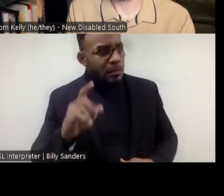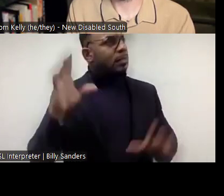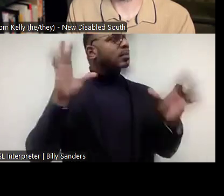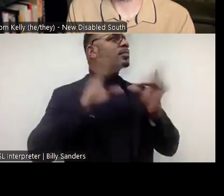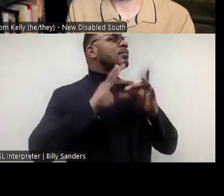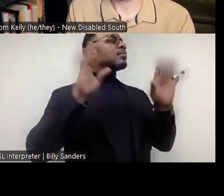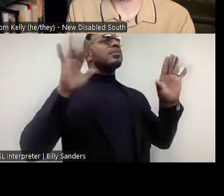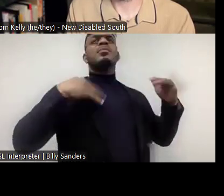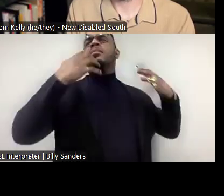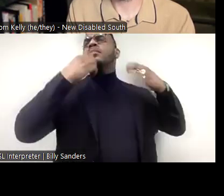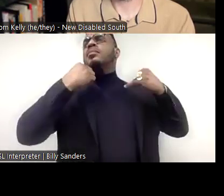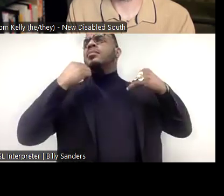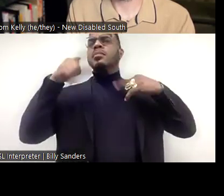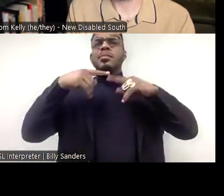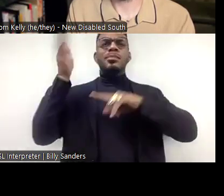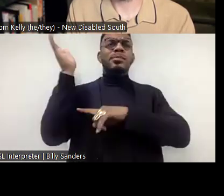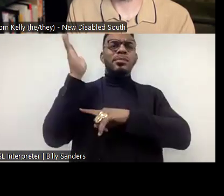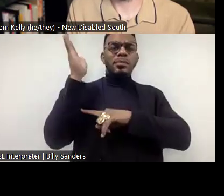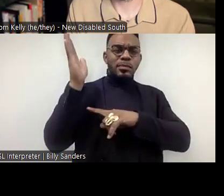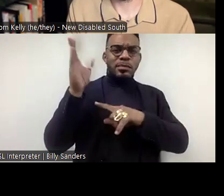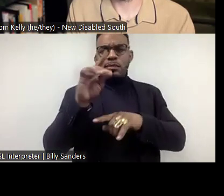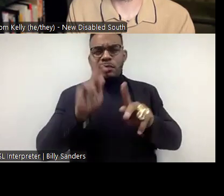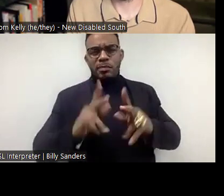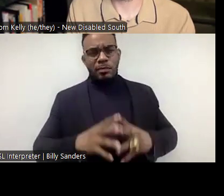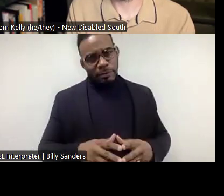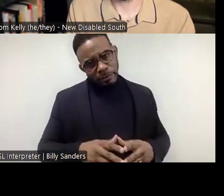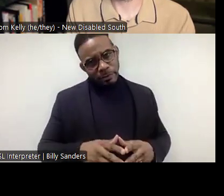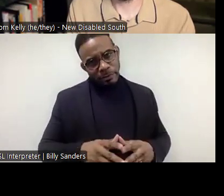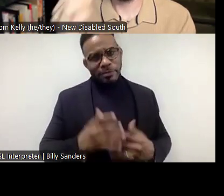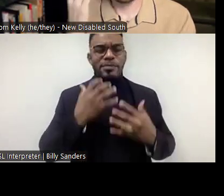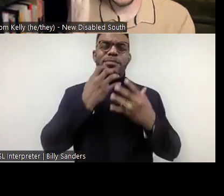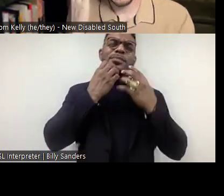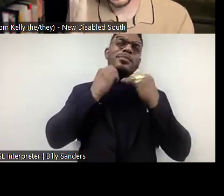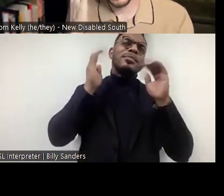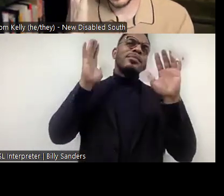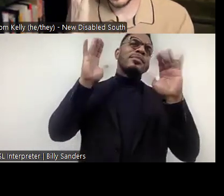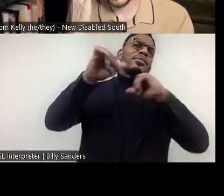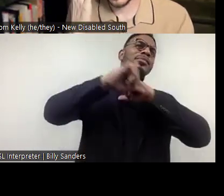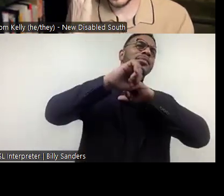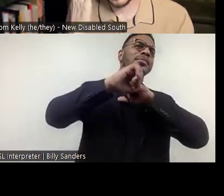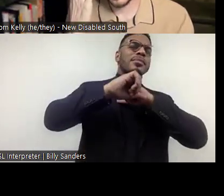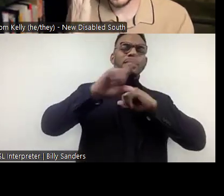Because it's the ones who should be our allies, the ones who sit up there and say they care about disabled people,